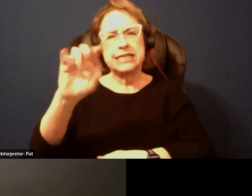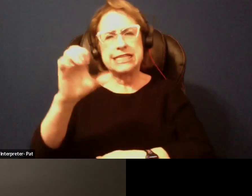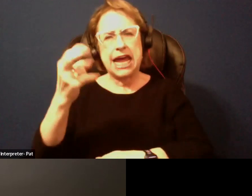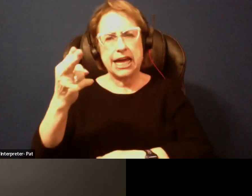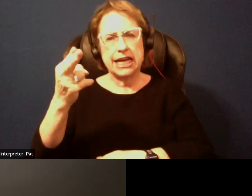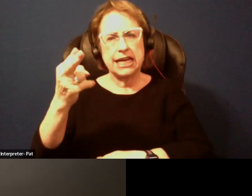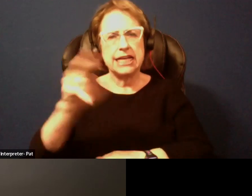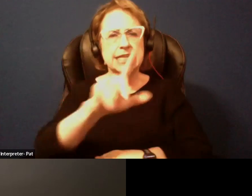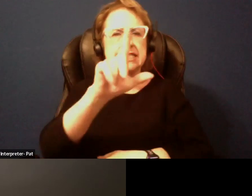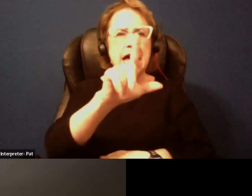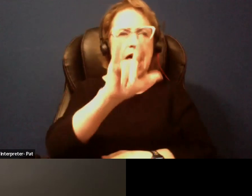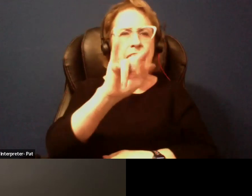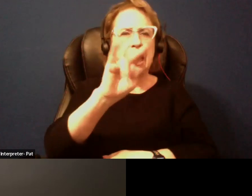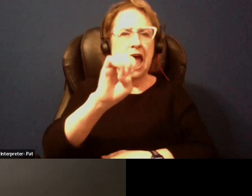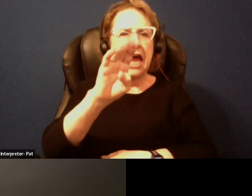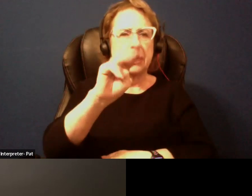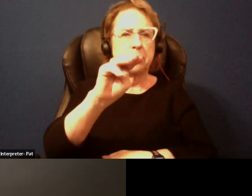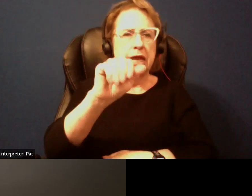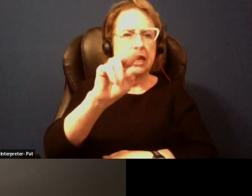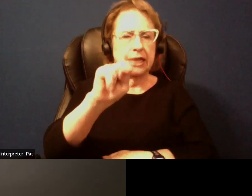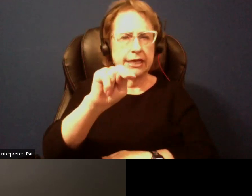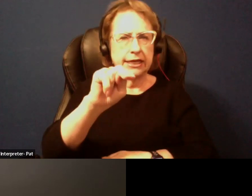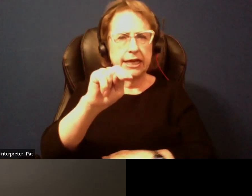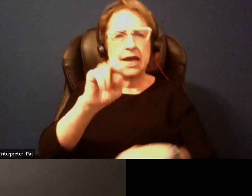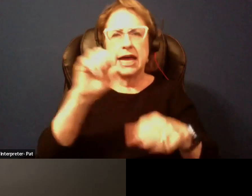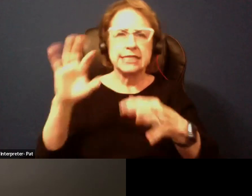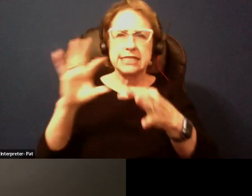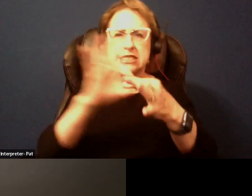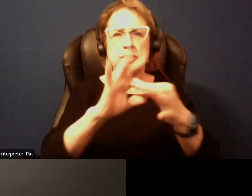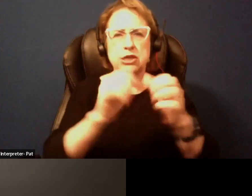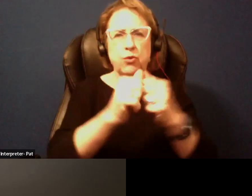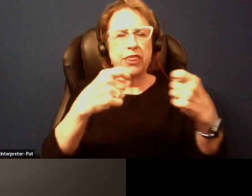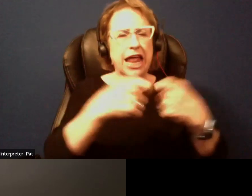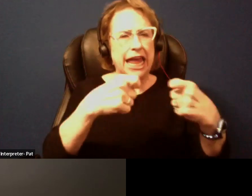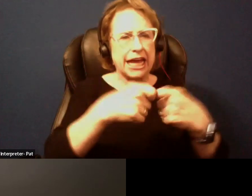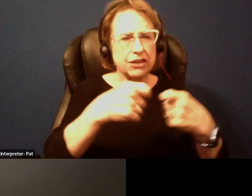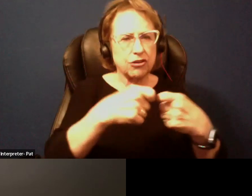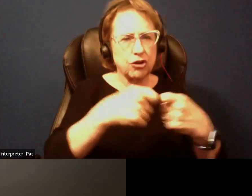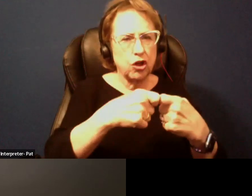with the electrical trades. So what we're trying to do now is to split it up and make